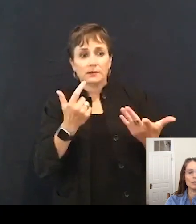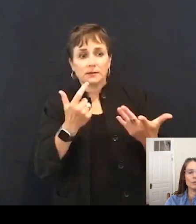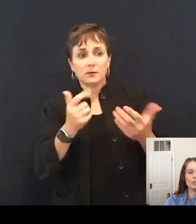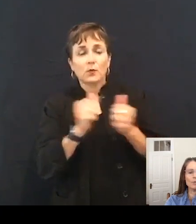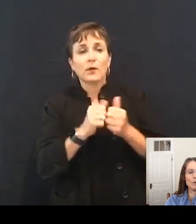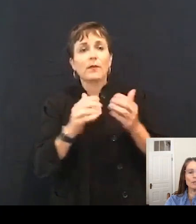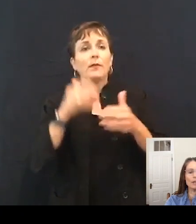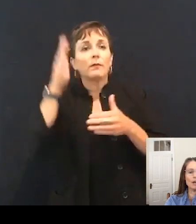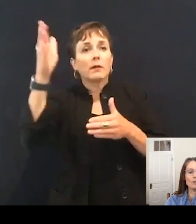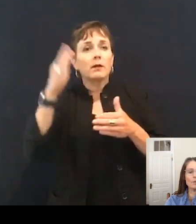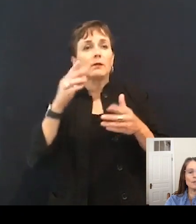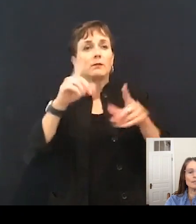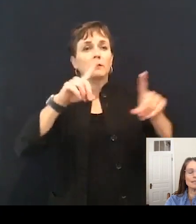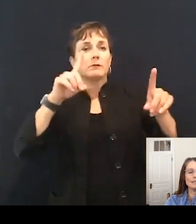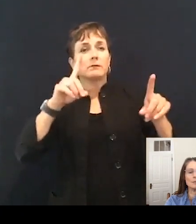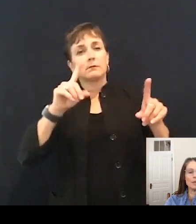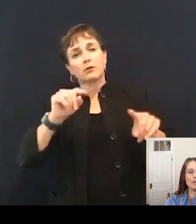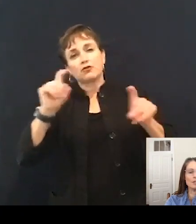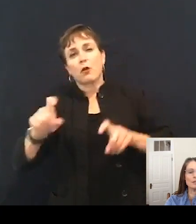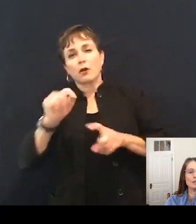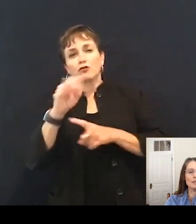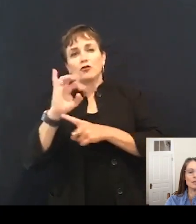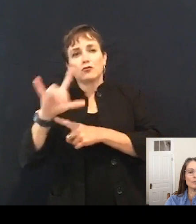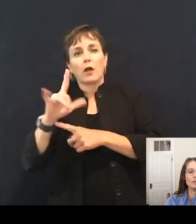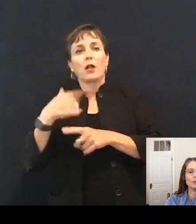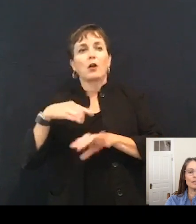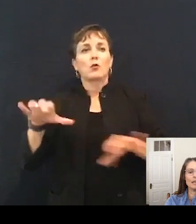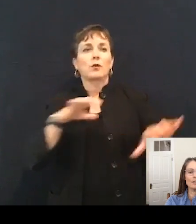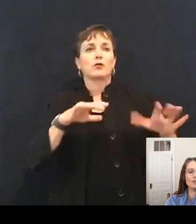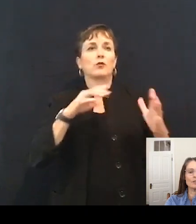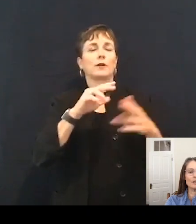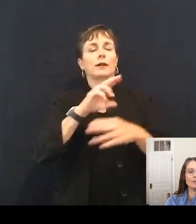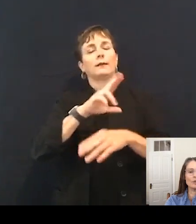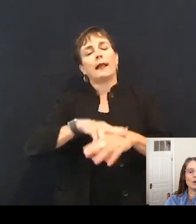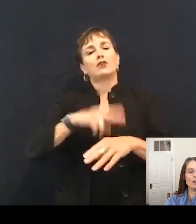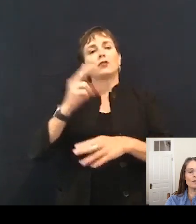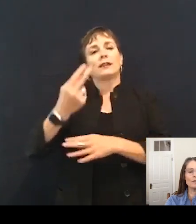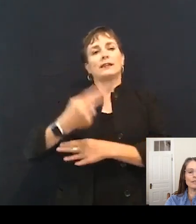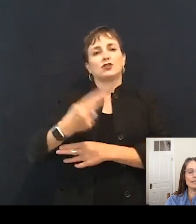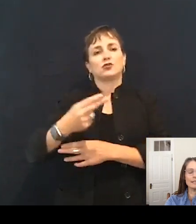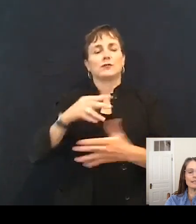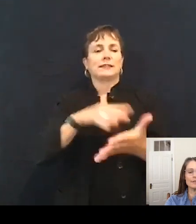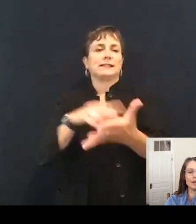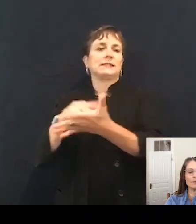We're enrolling USH1C patients between the ages of 12 and